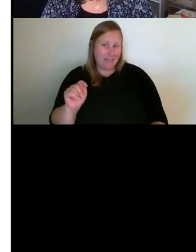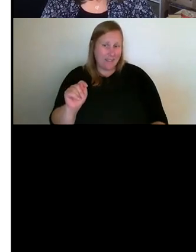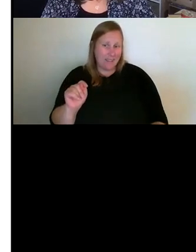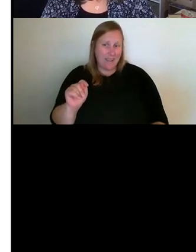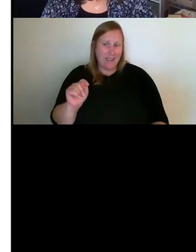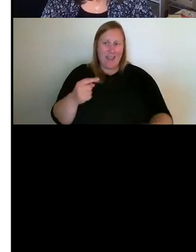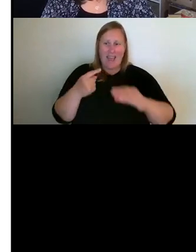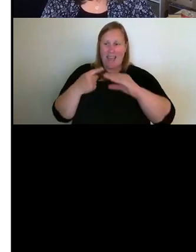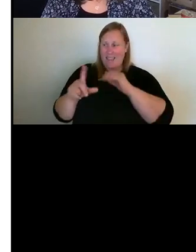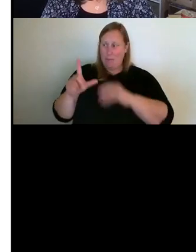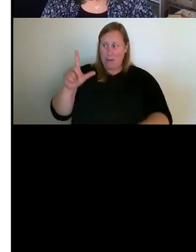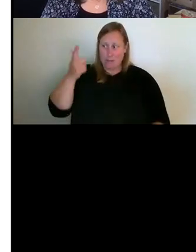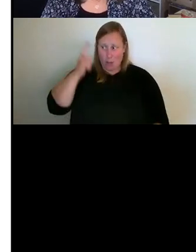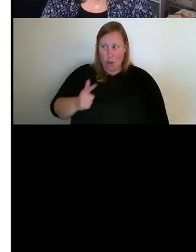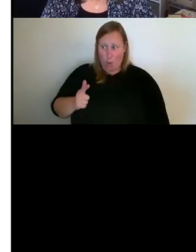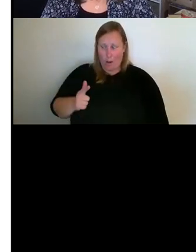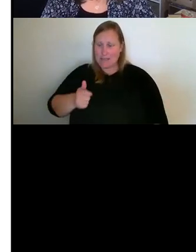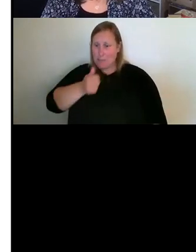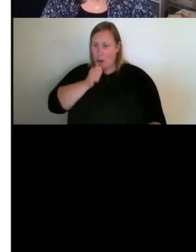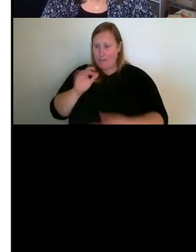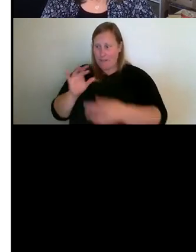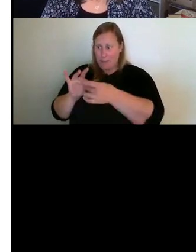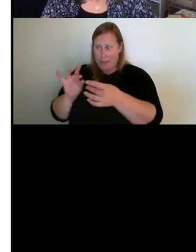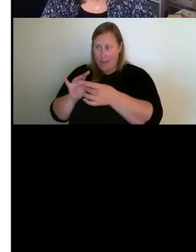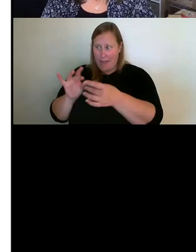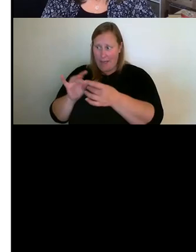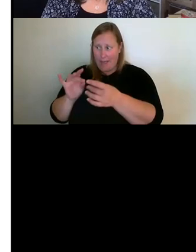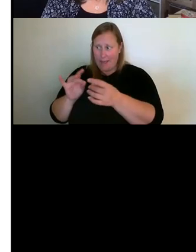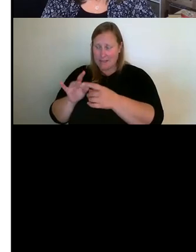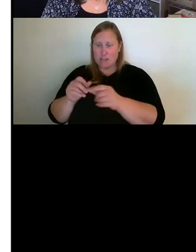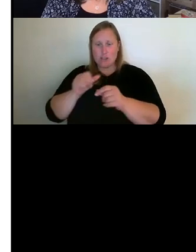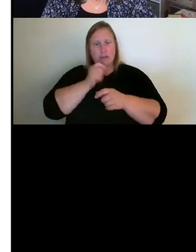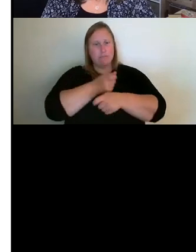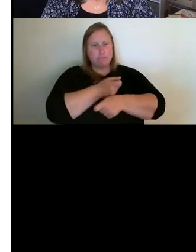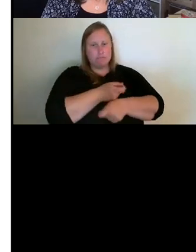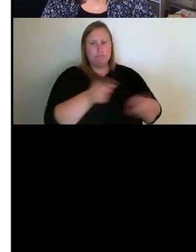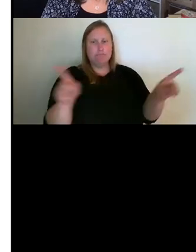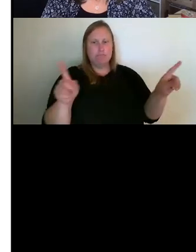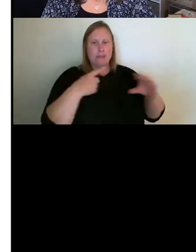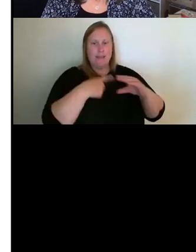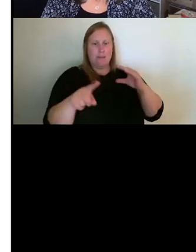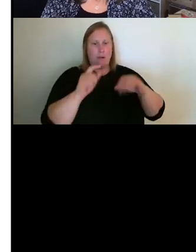as a private message and neglected to notice it hadn't gone to everyone. I just corrected that.